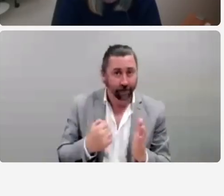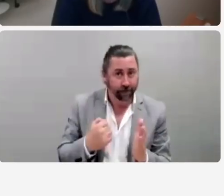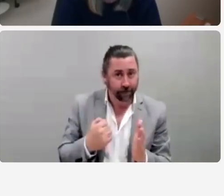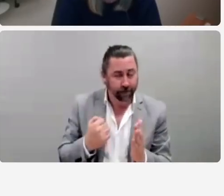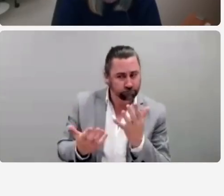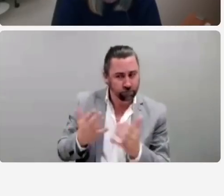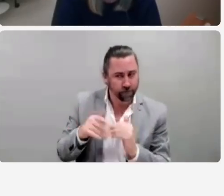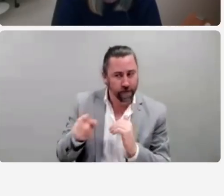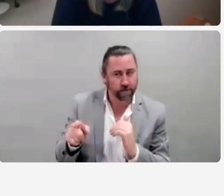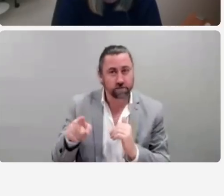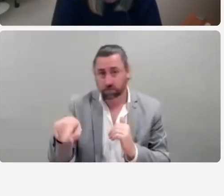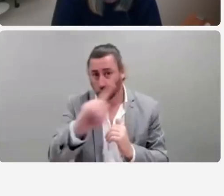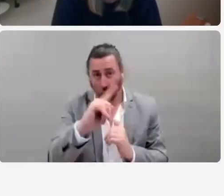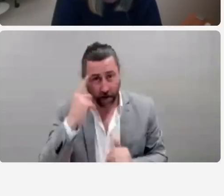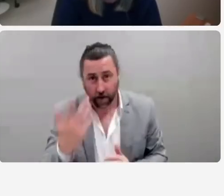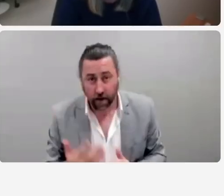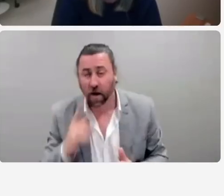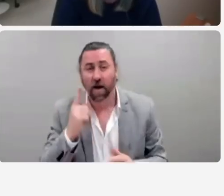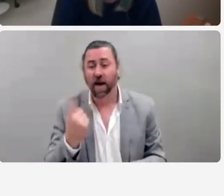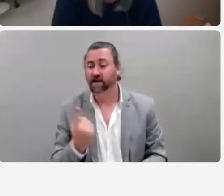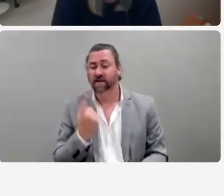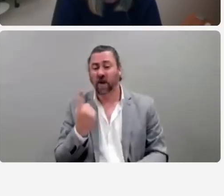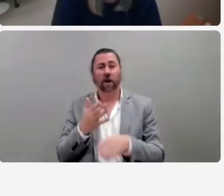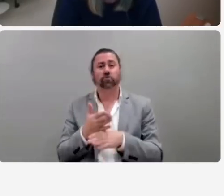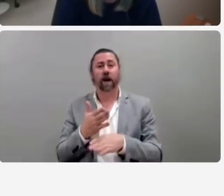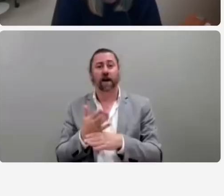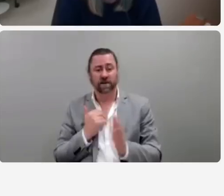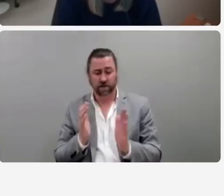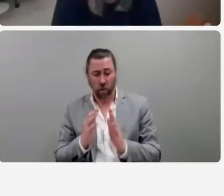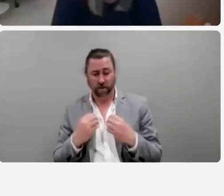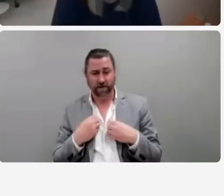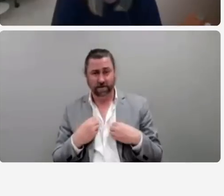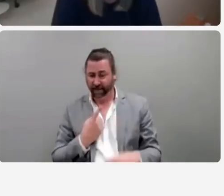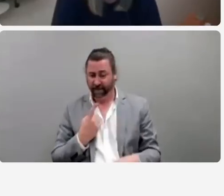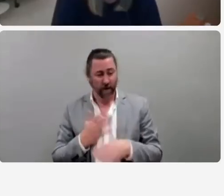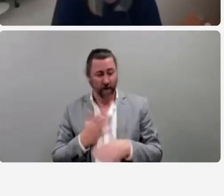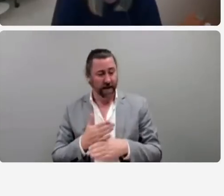For example if you are a sole trader in a small business and you're operating in a low risk